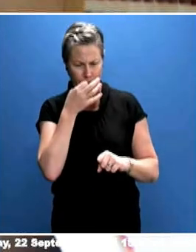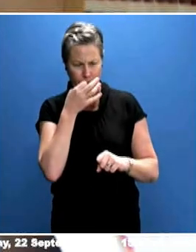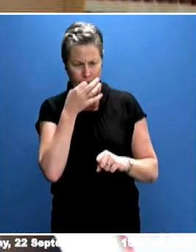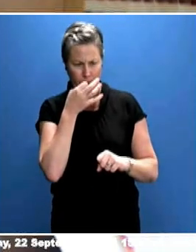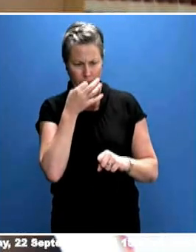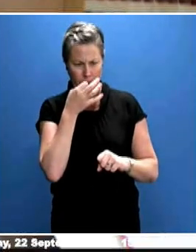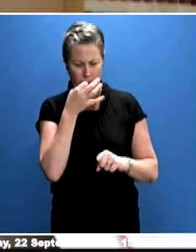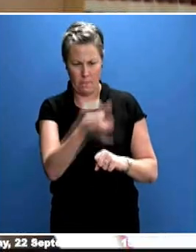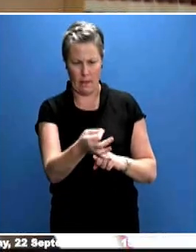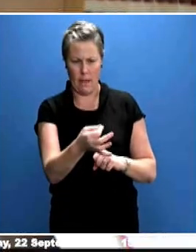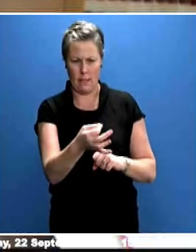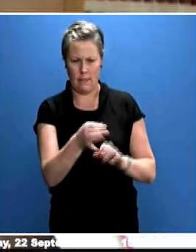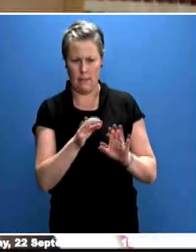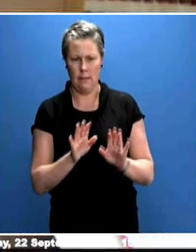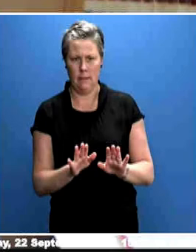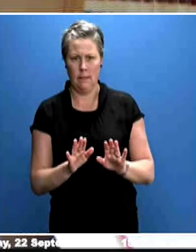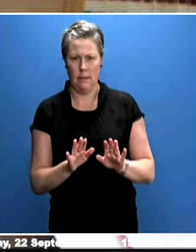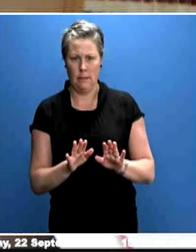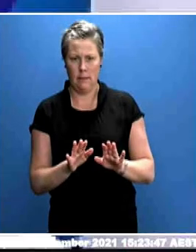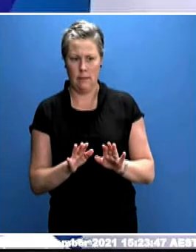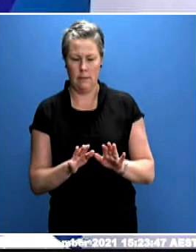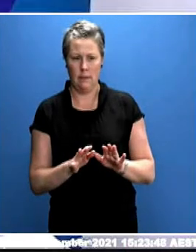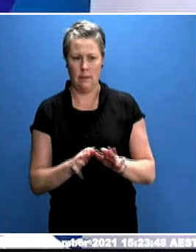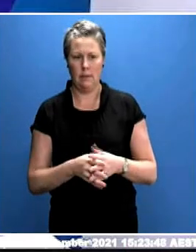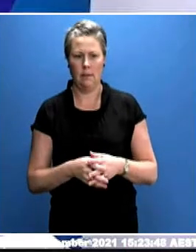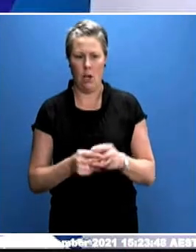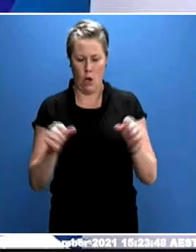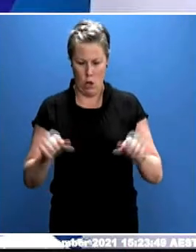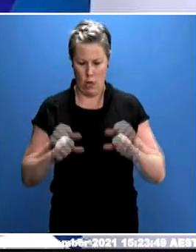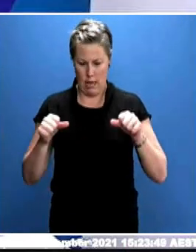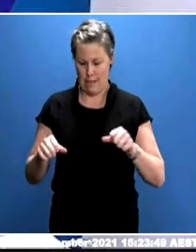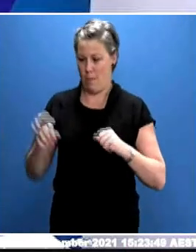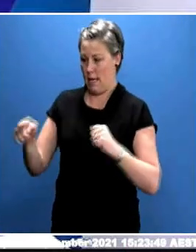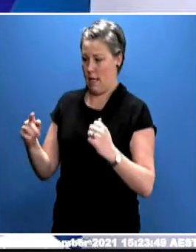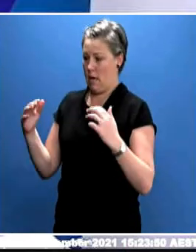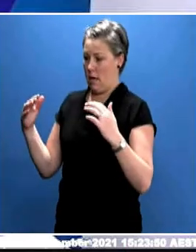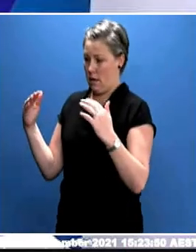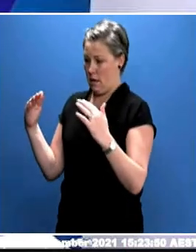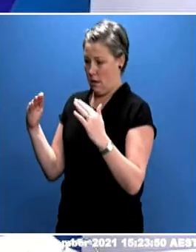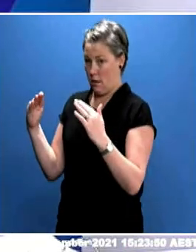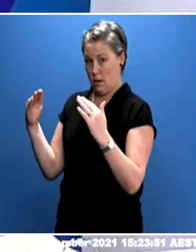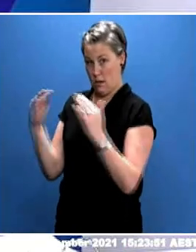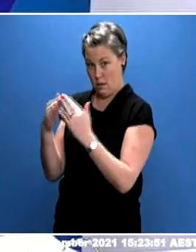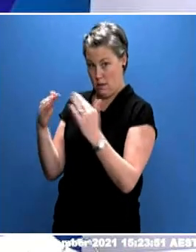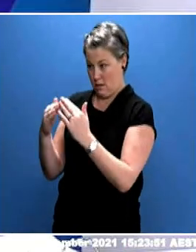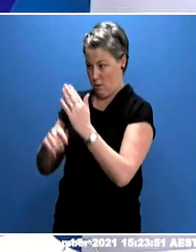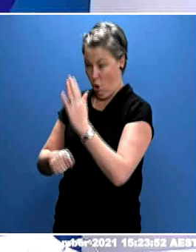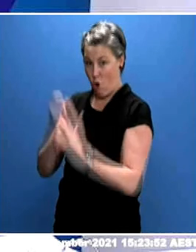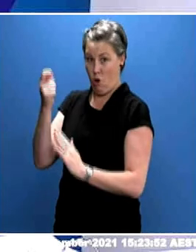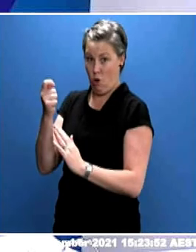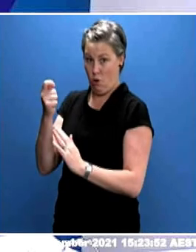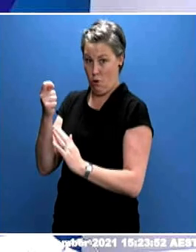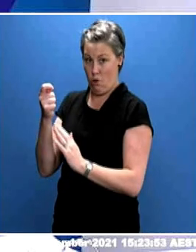I think we've established that the secure facility has about 30 separate